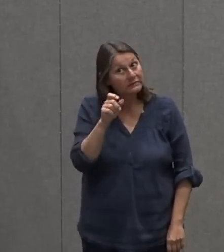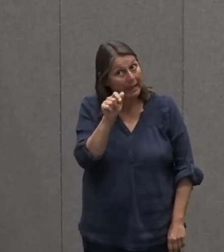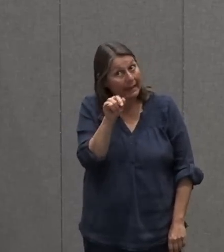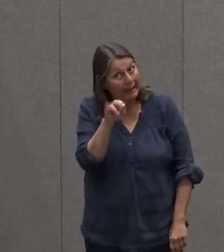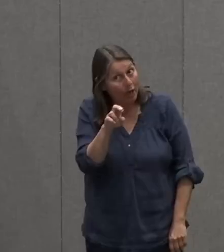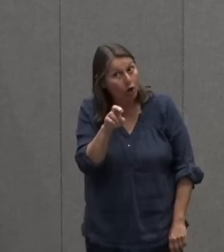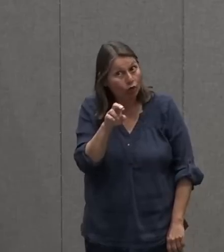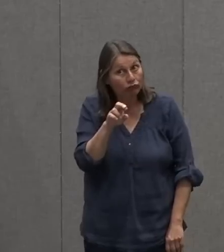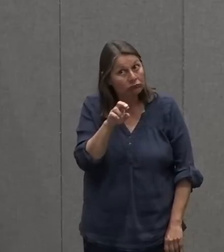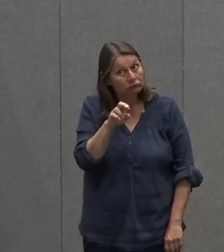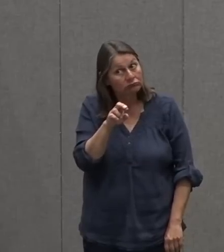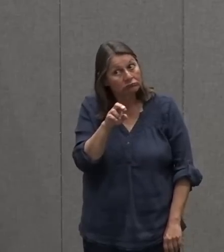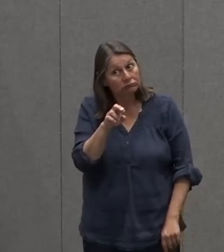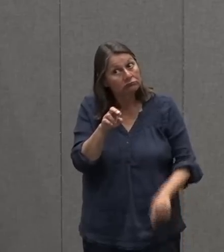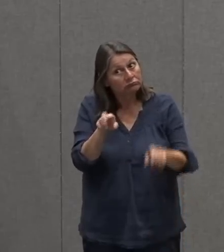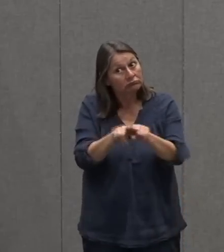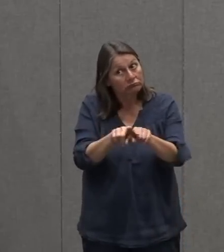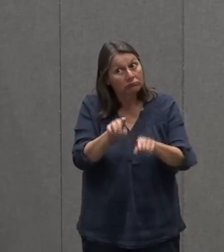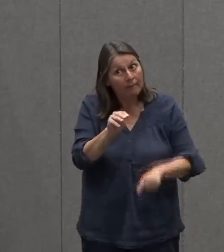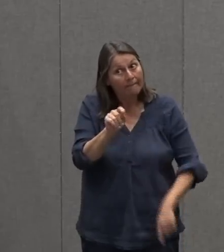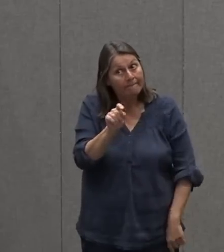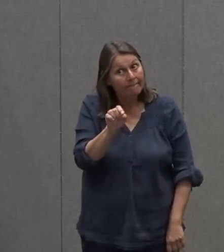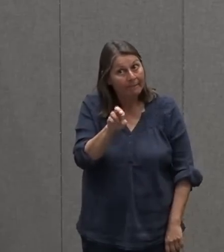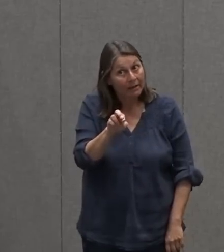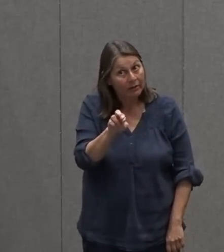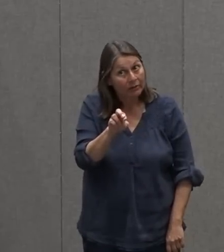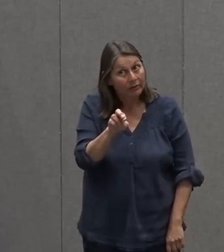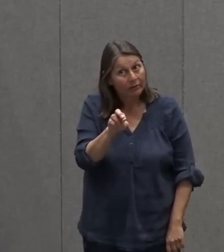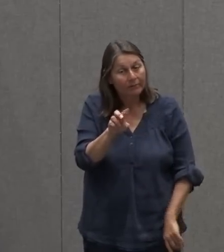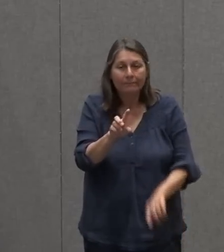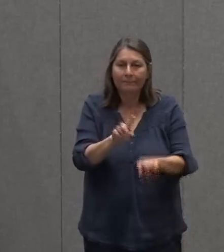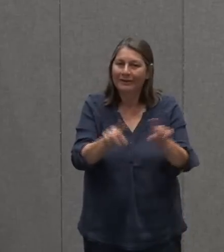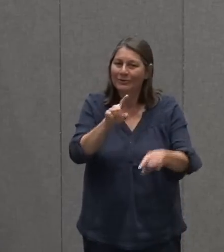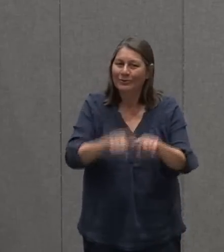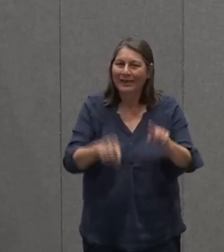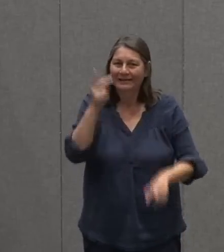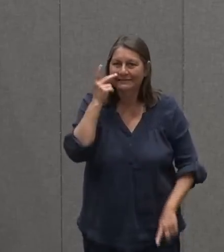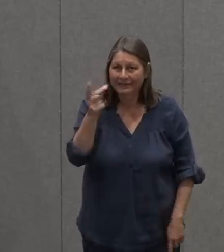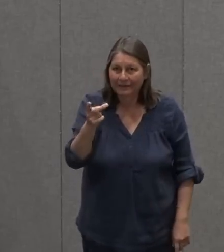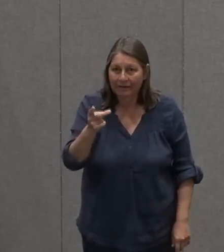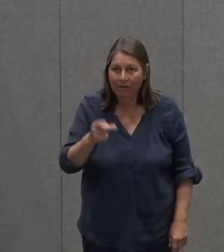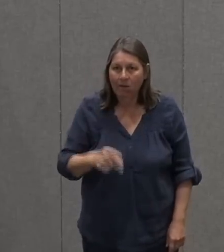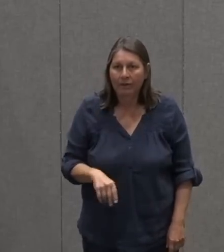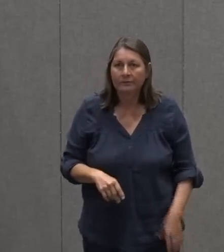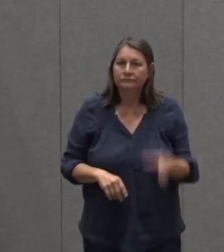that we can't necessarily see with our eyes. So here I have a glass of water.